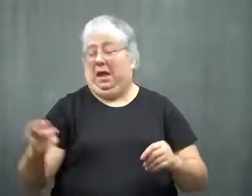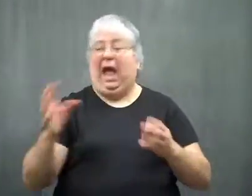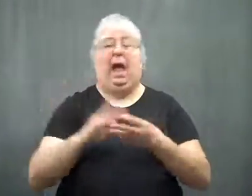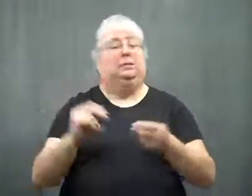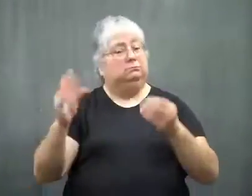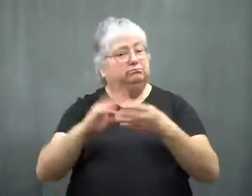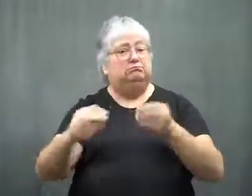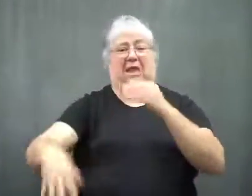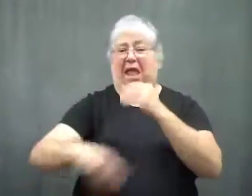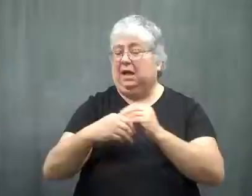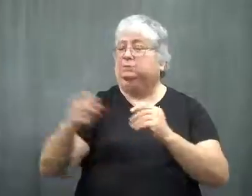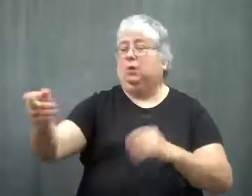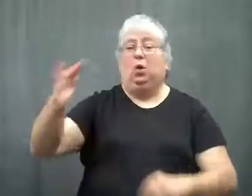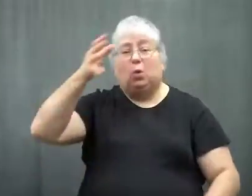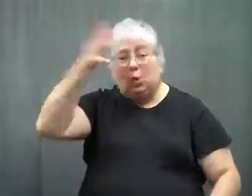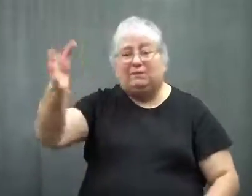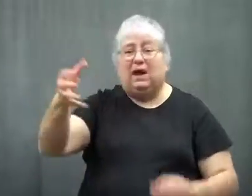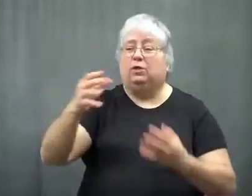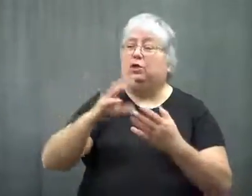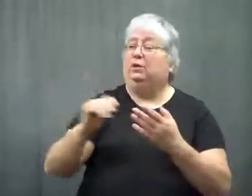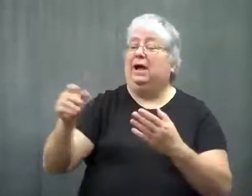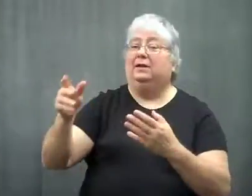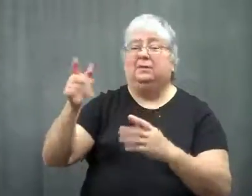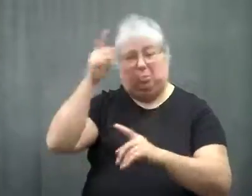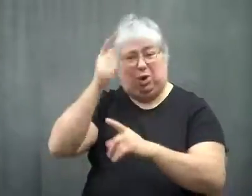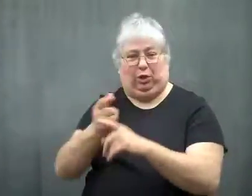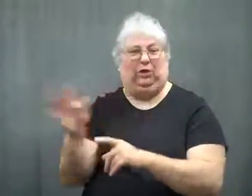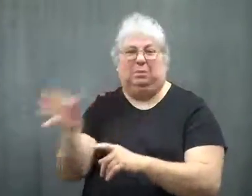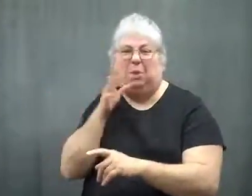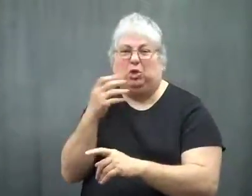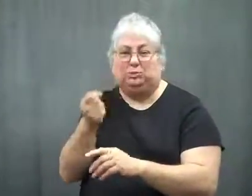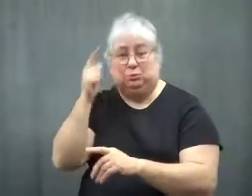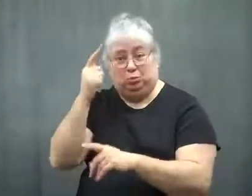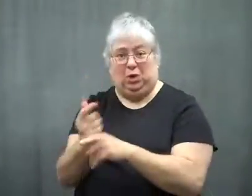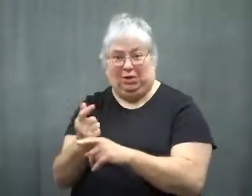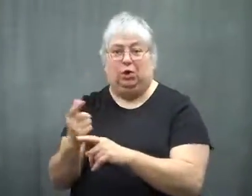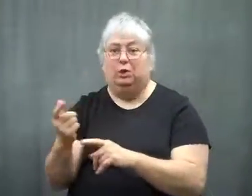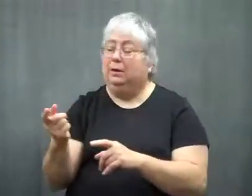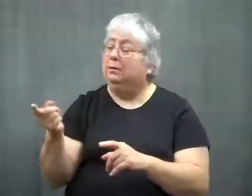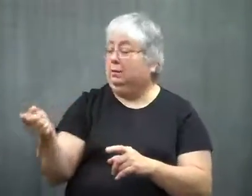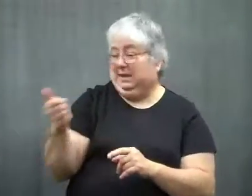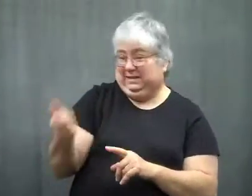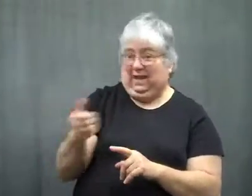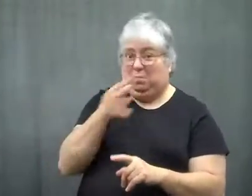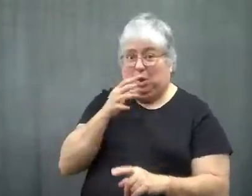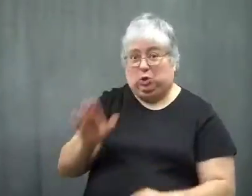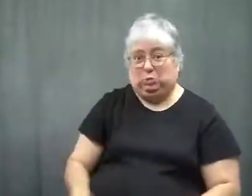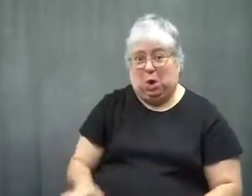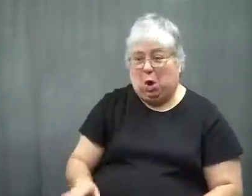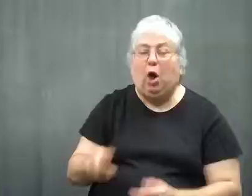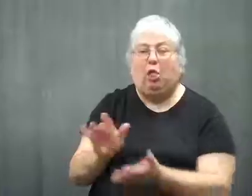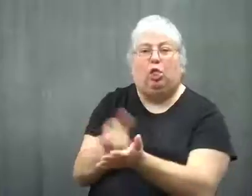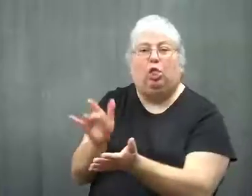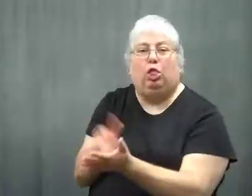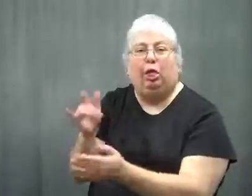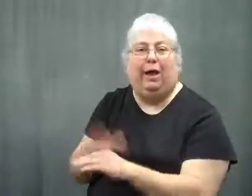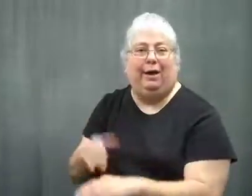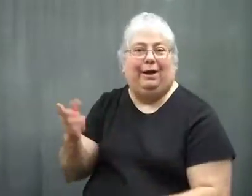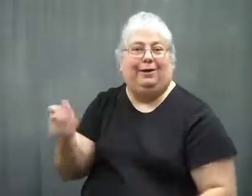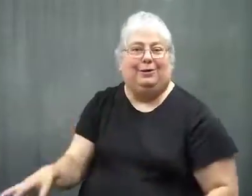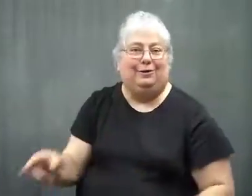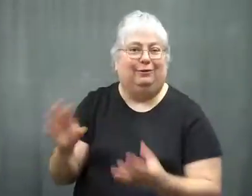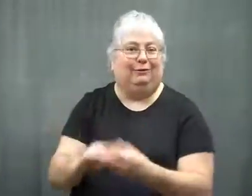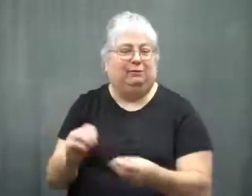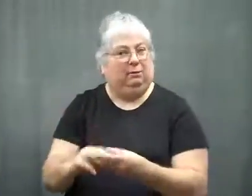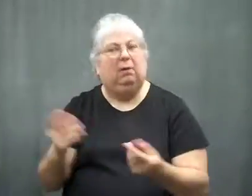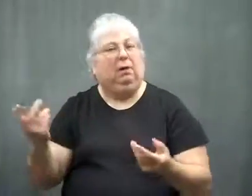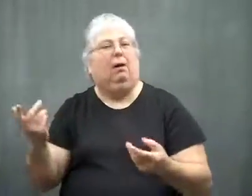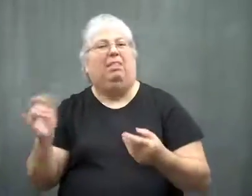It was also claimed that the grandfather and Casey's brother molested Casey as a child.